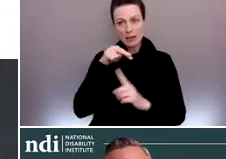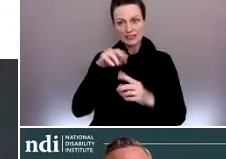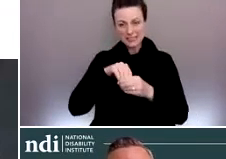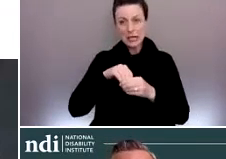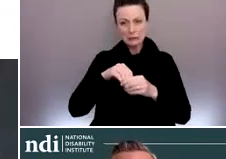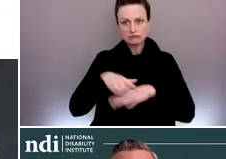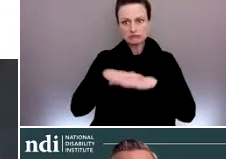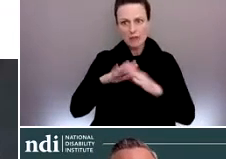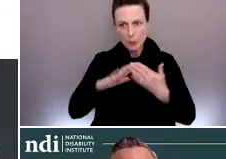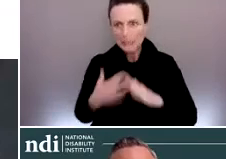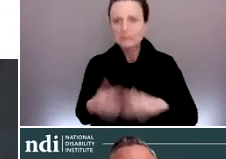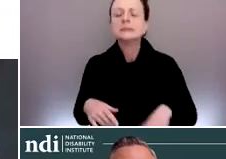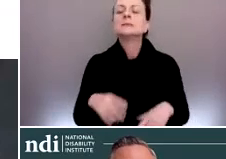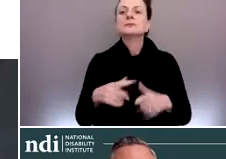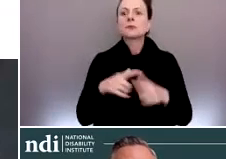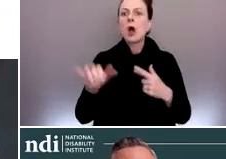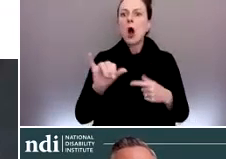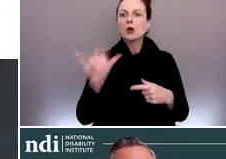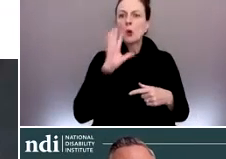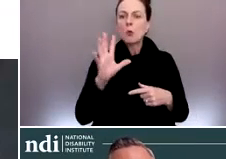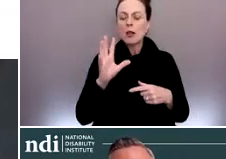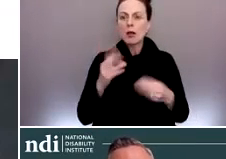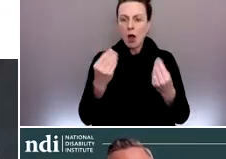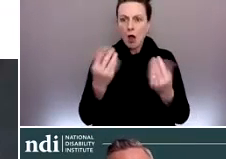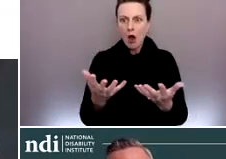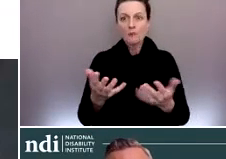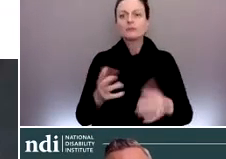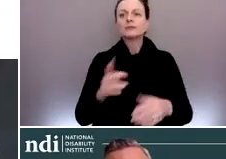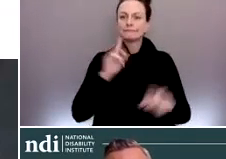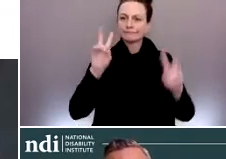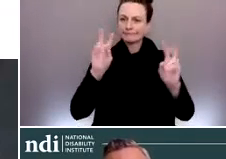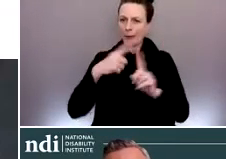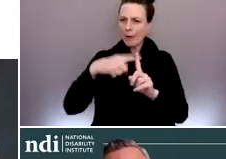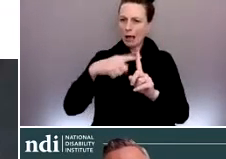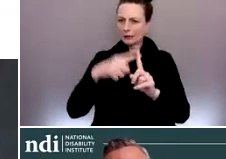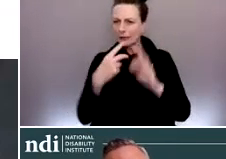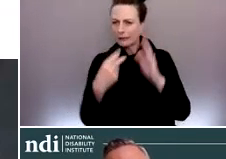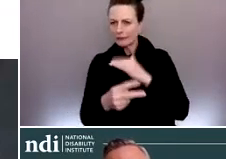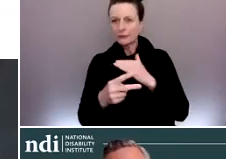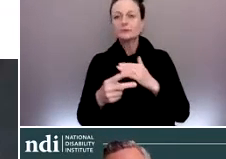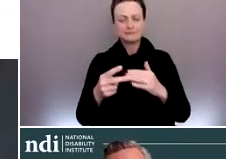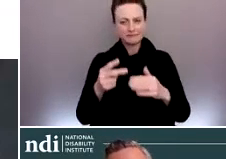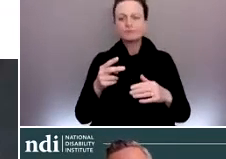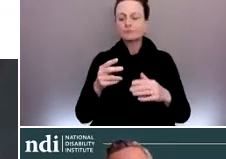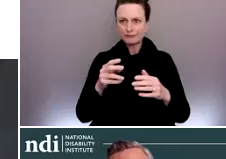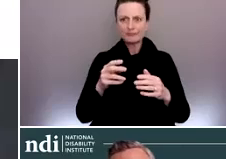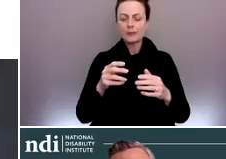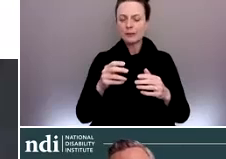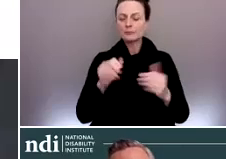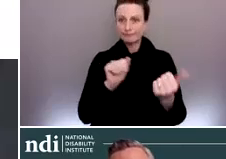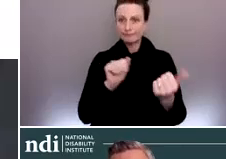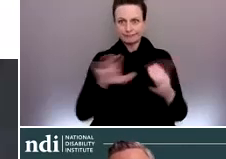And identify promising Native asset-building practices, areas of need, resources,